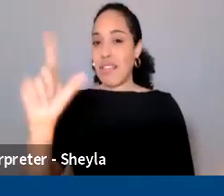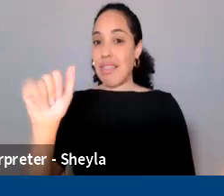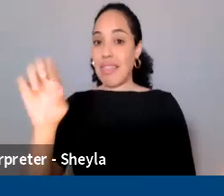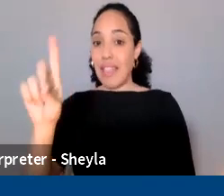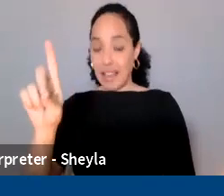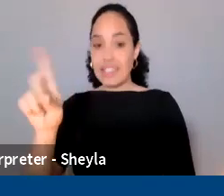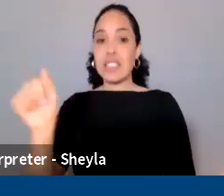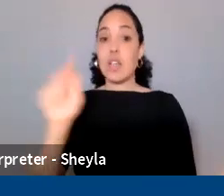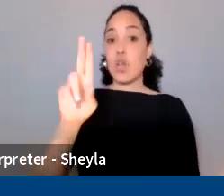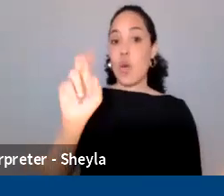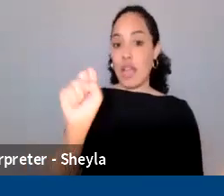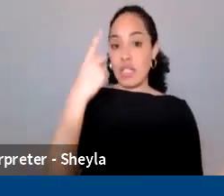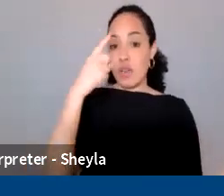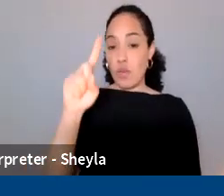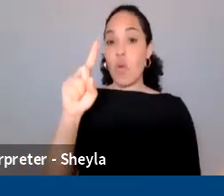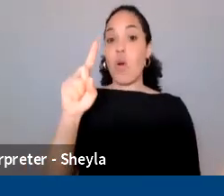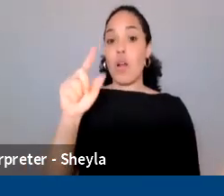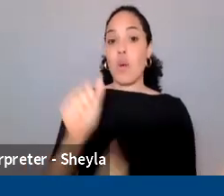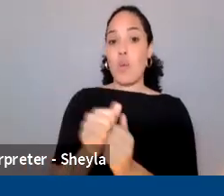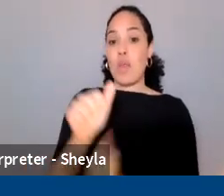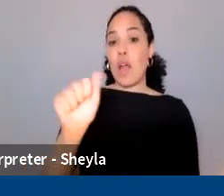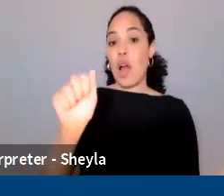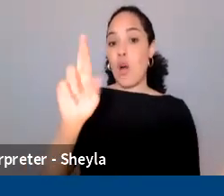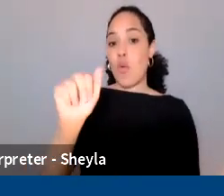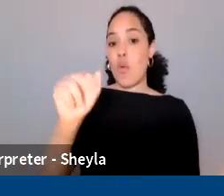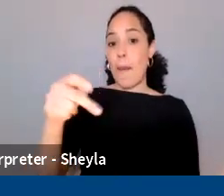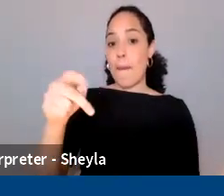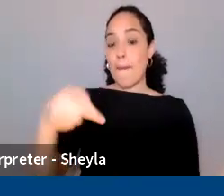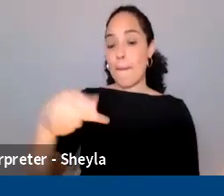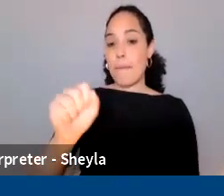specialists with the Arapahoe and Roosevelt National Forest and Pawnee National Grasslands